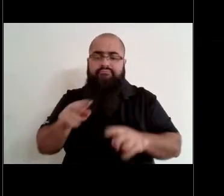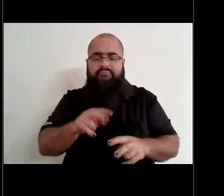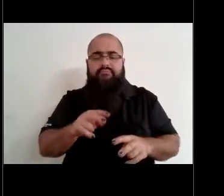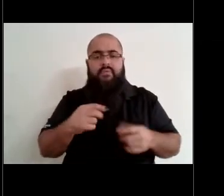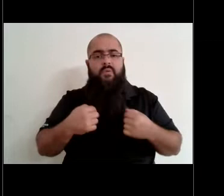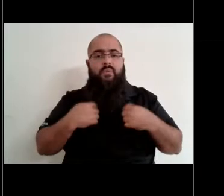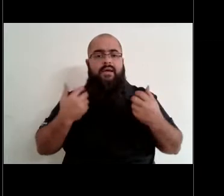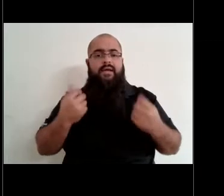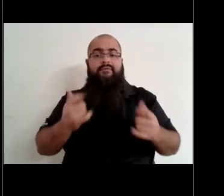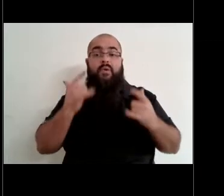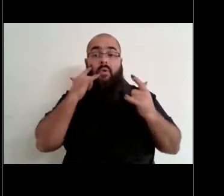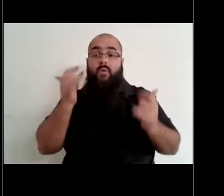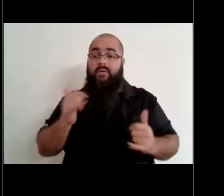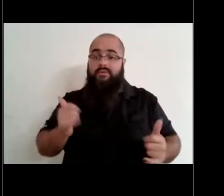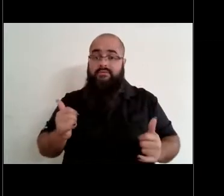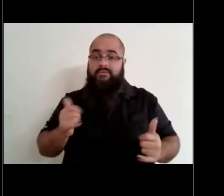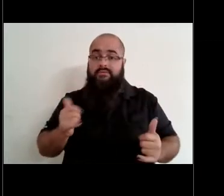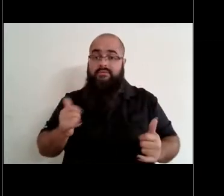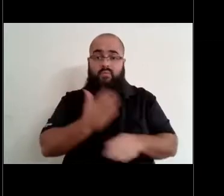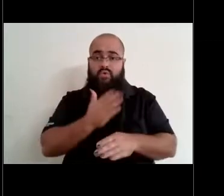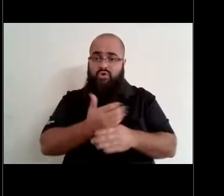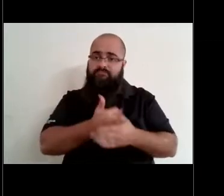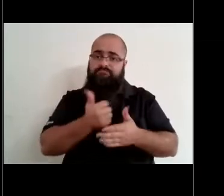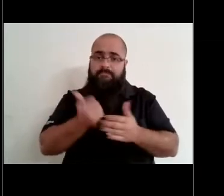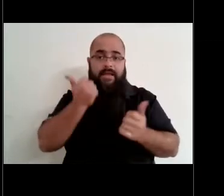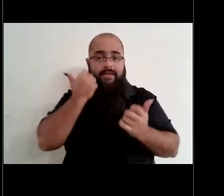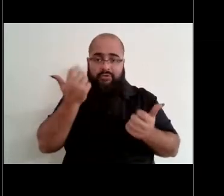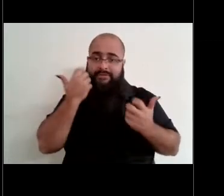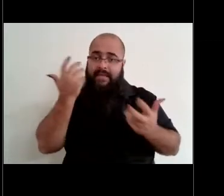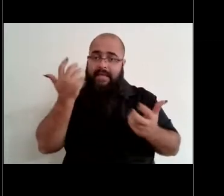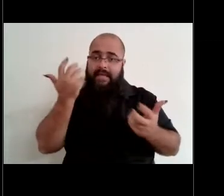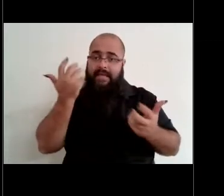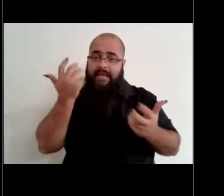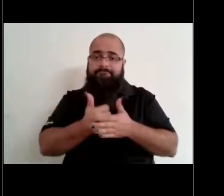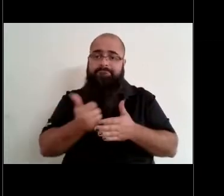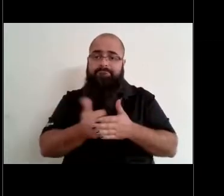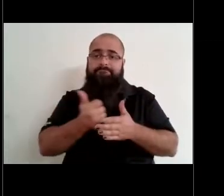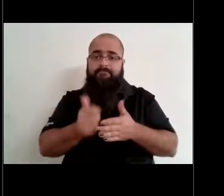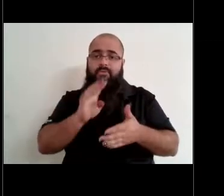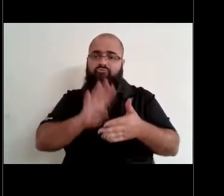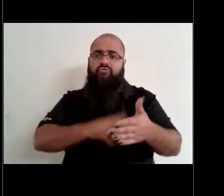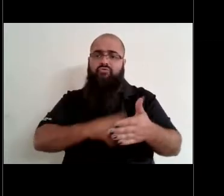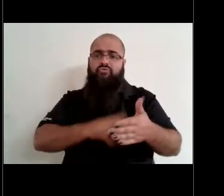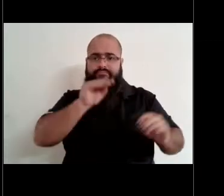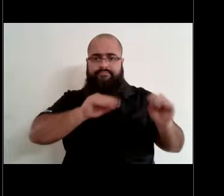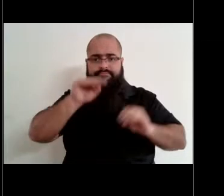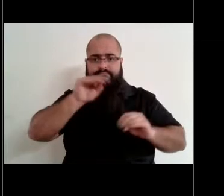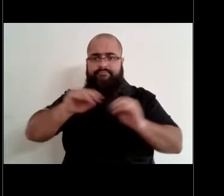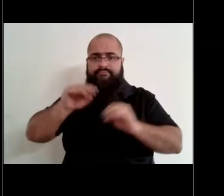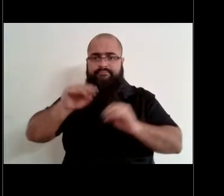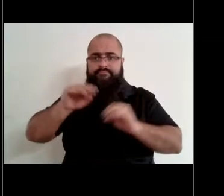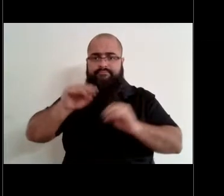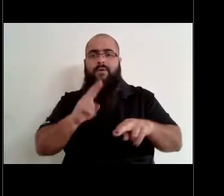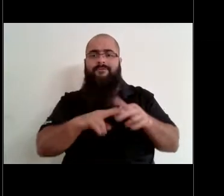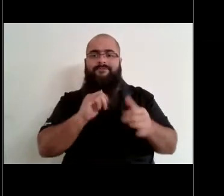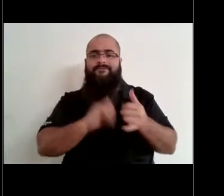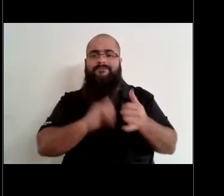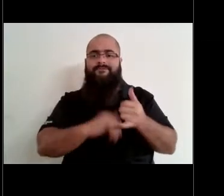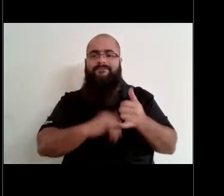Part of our process will be digging deeper to find out what those circumstances might